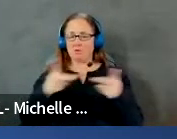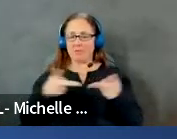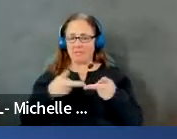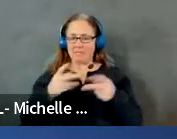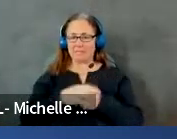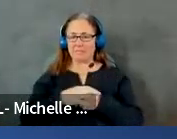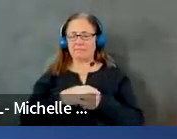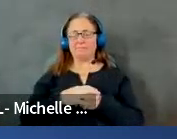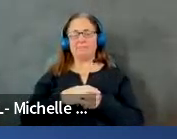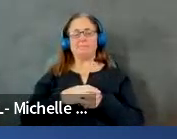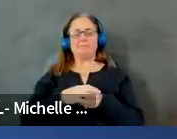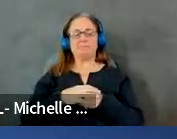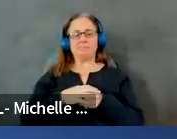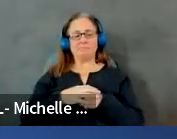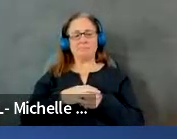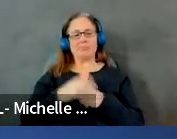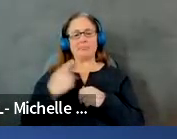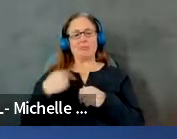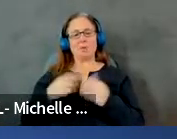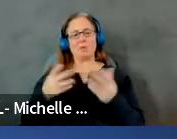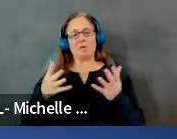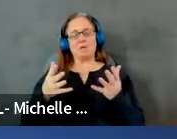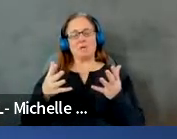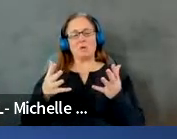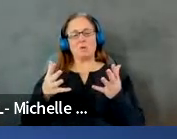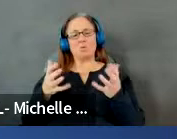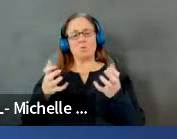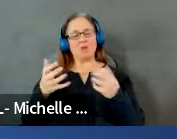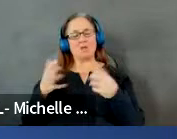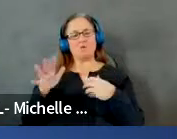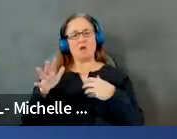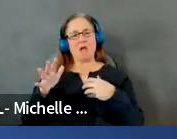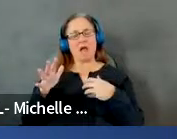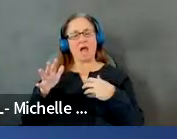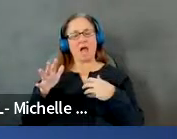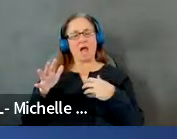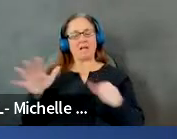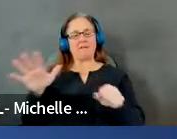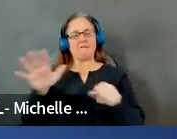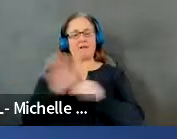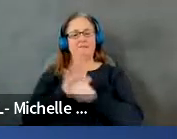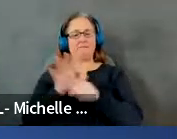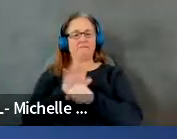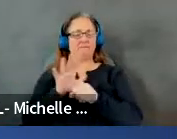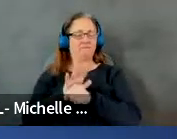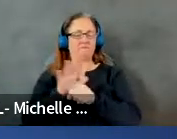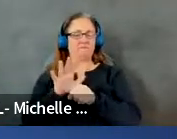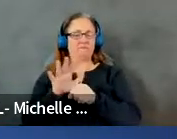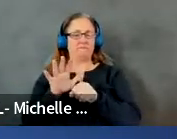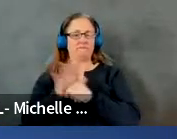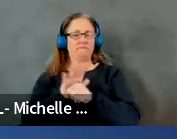And we wanted to kind of come full circle in this one and talk about some federal agency